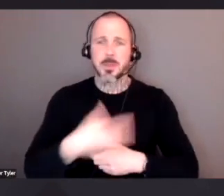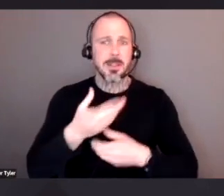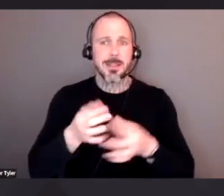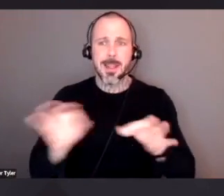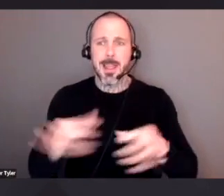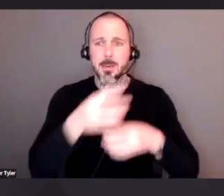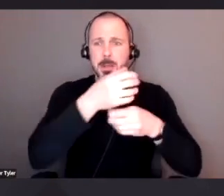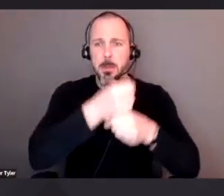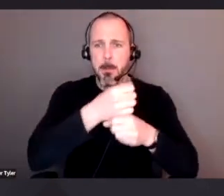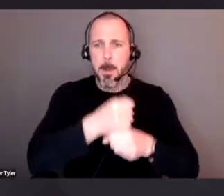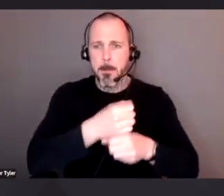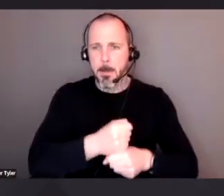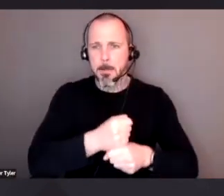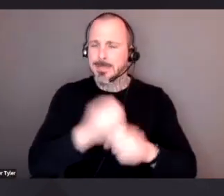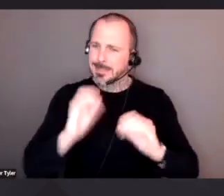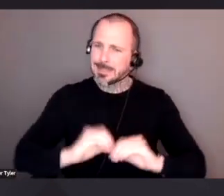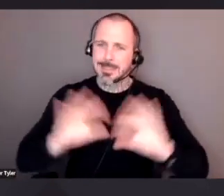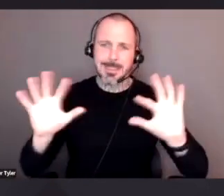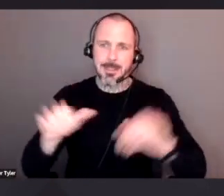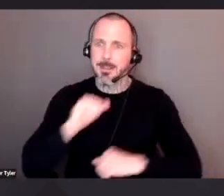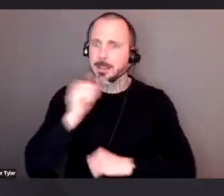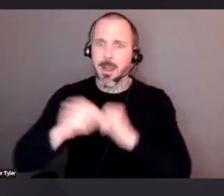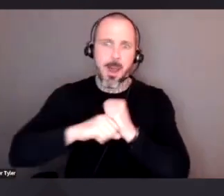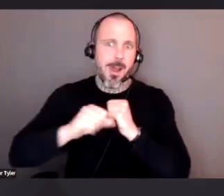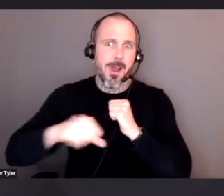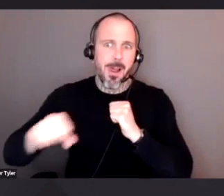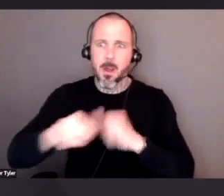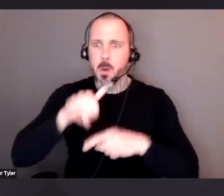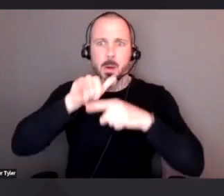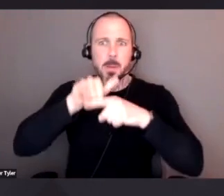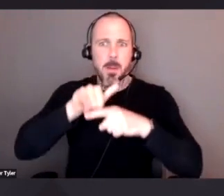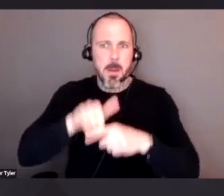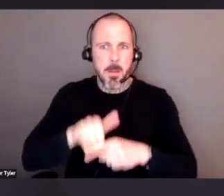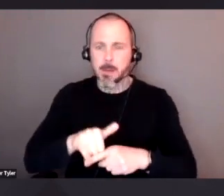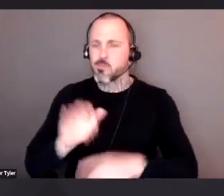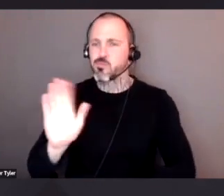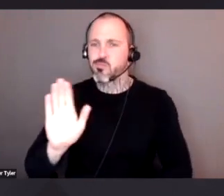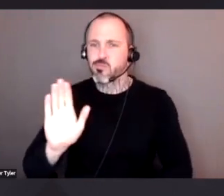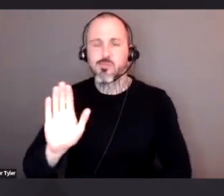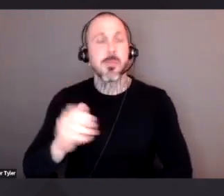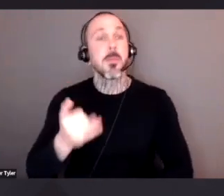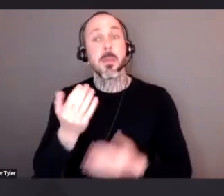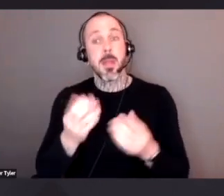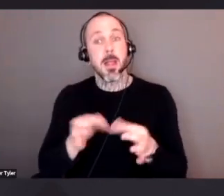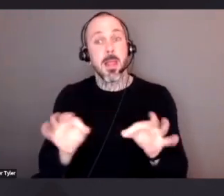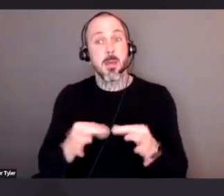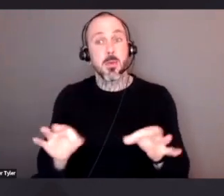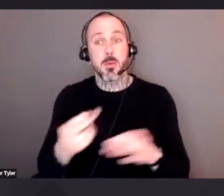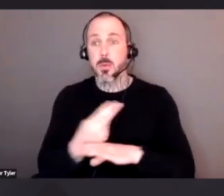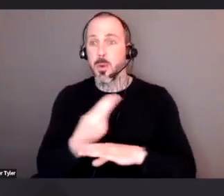Writing job postings in plain language can help ensure that the information provided is accessible and clear.